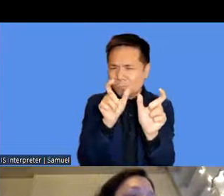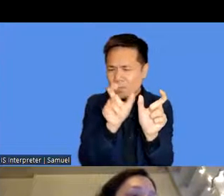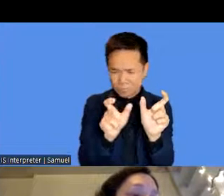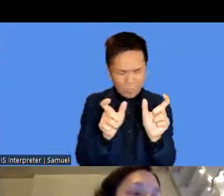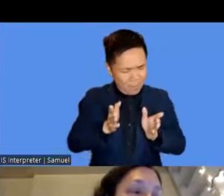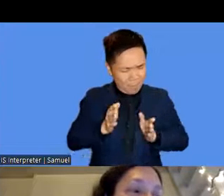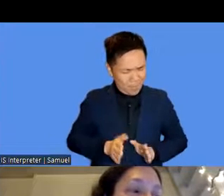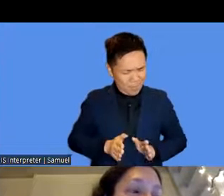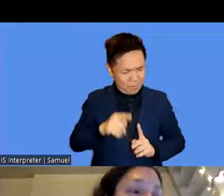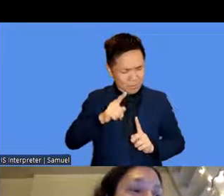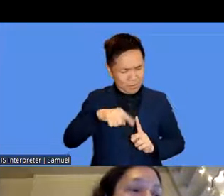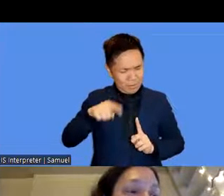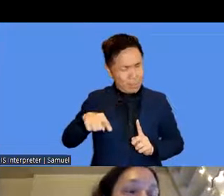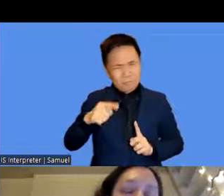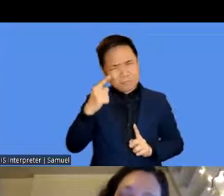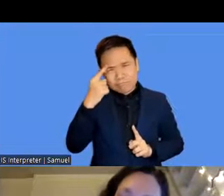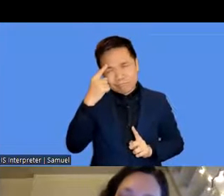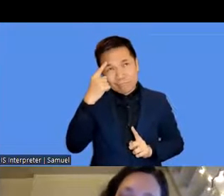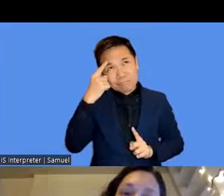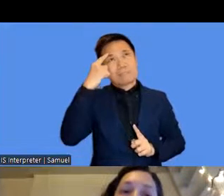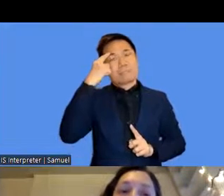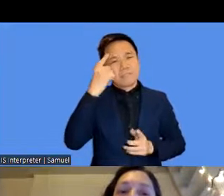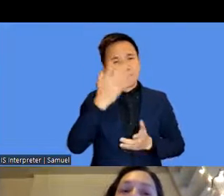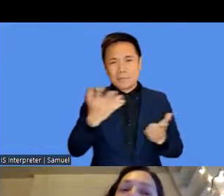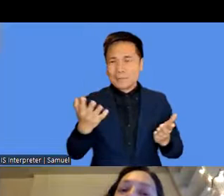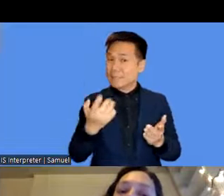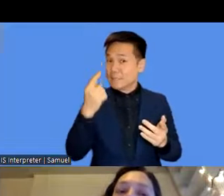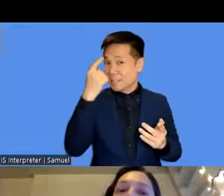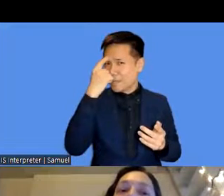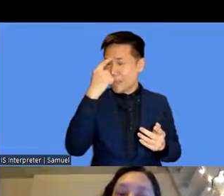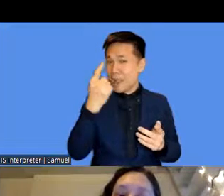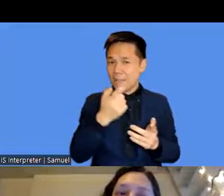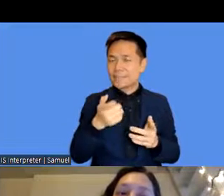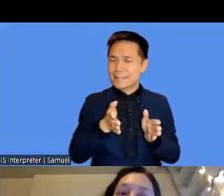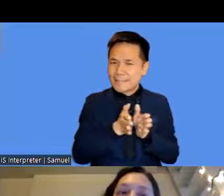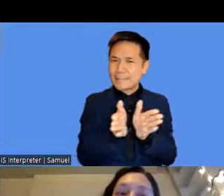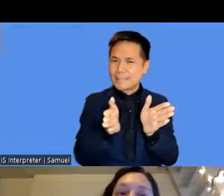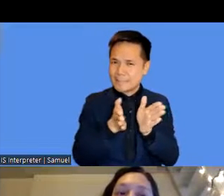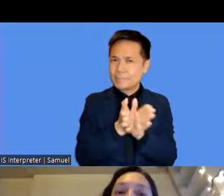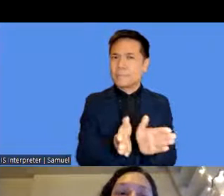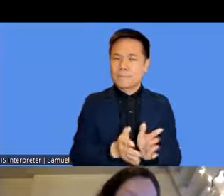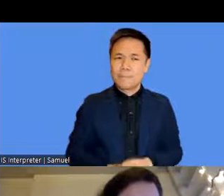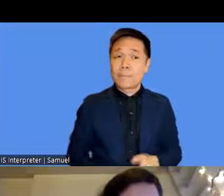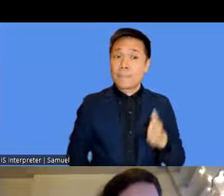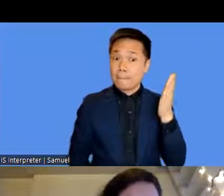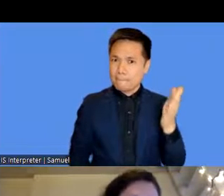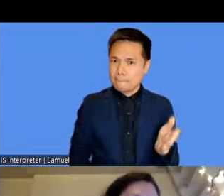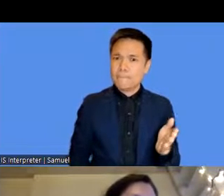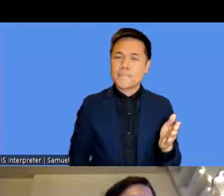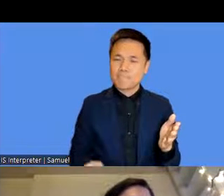And this is something that there isn't a set definition. But we use a variety of definitions to come up with our definition.